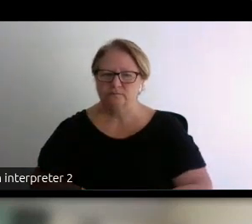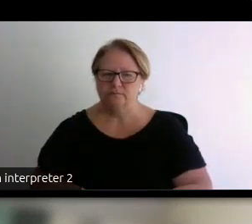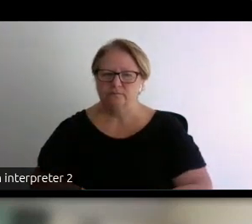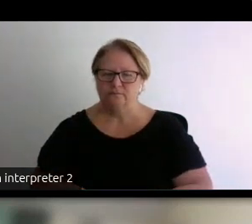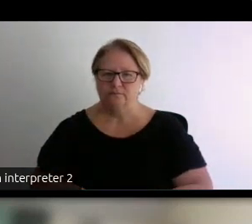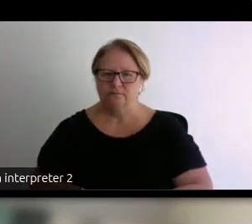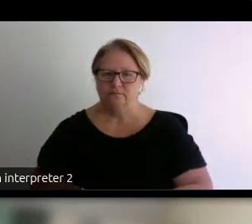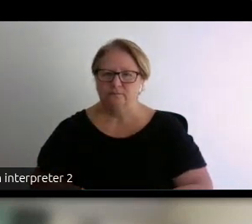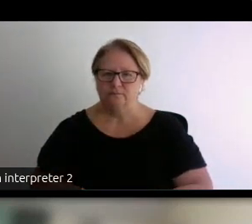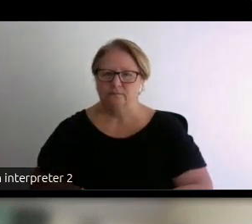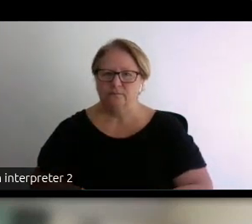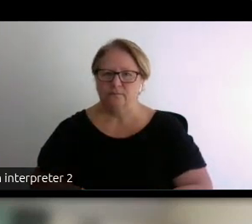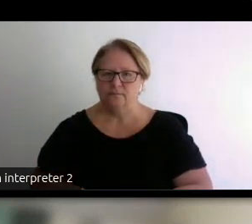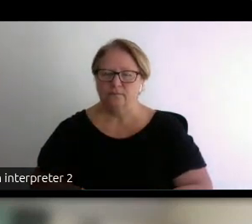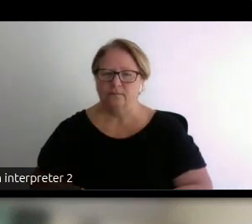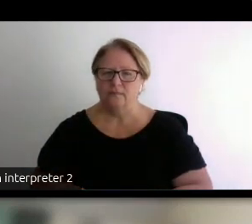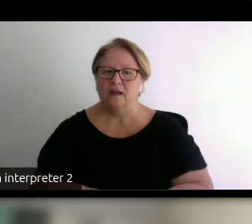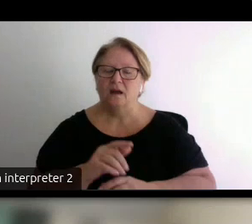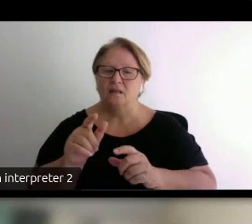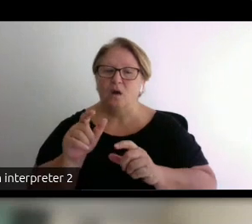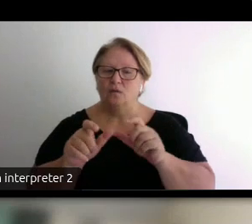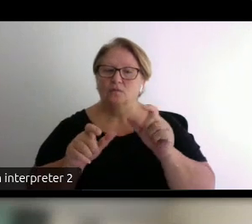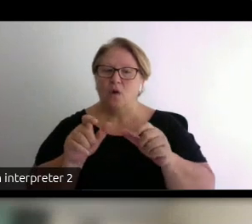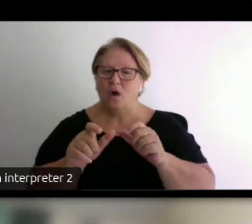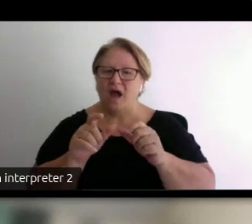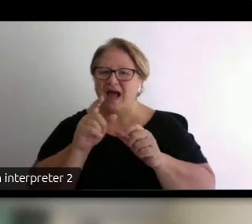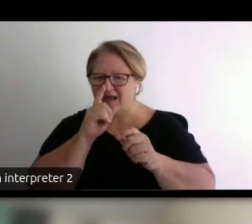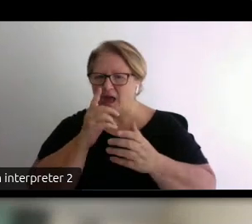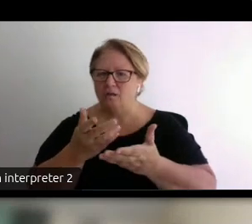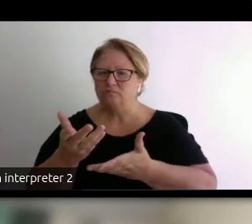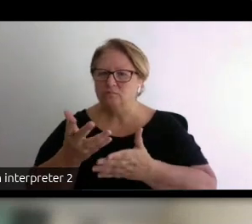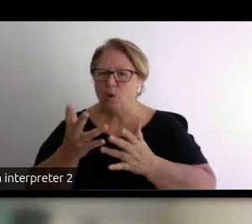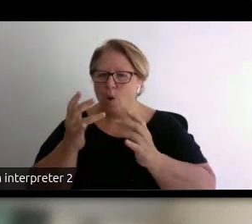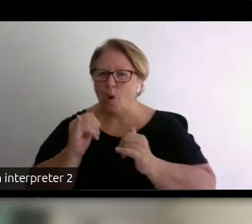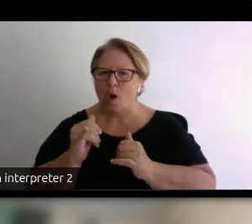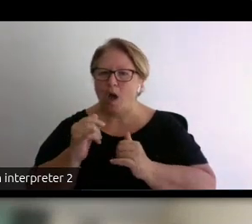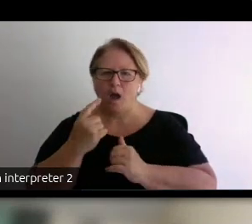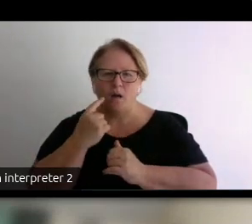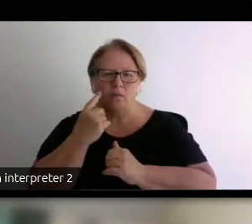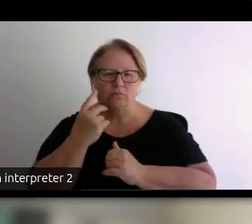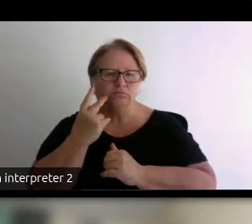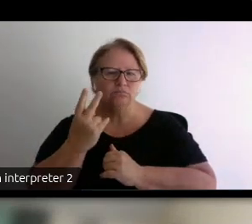this process will get to speak to a lawyer within one to two business days. Um in order